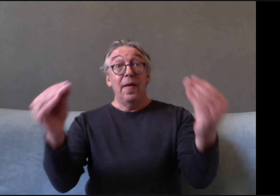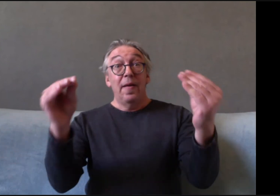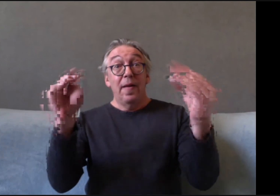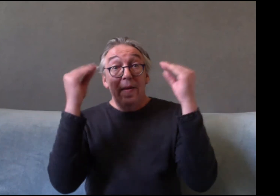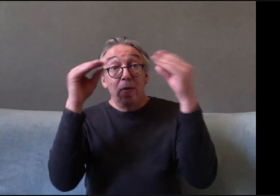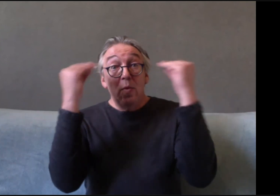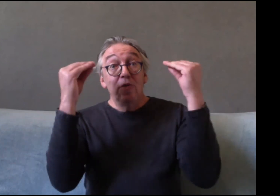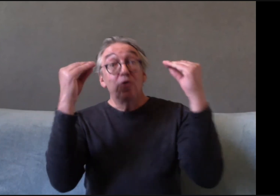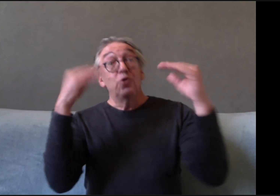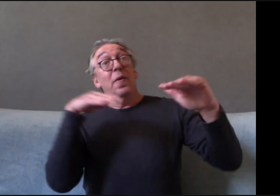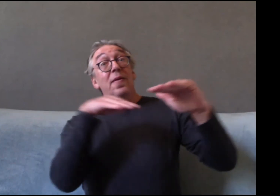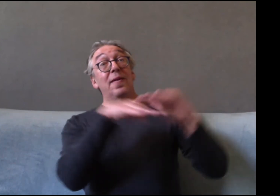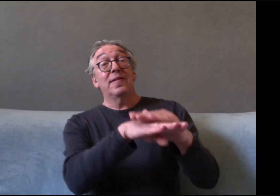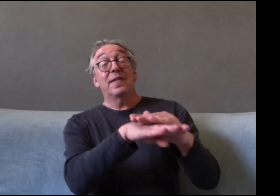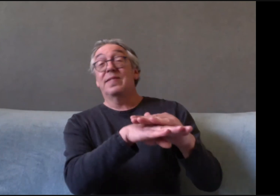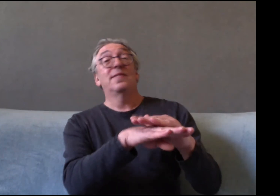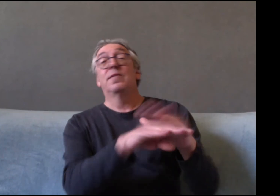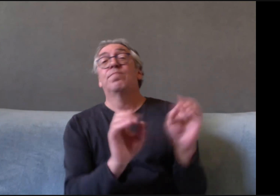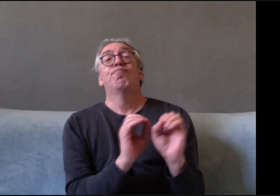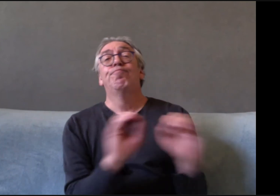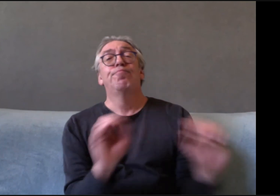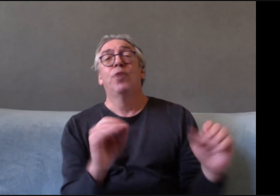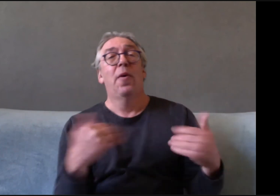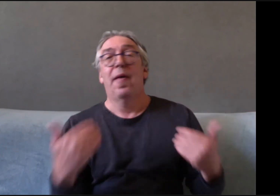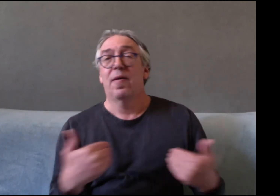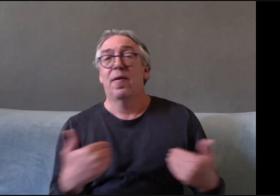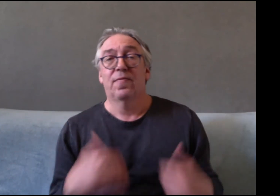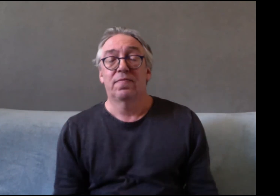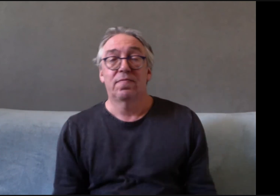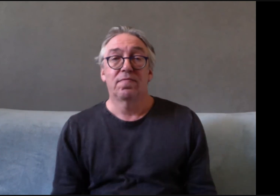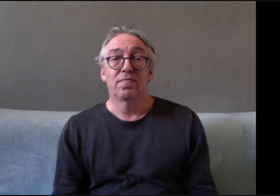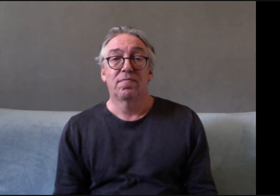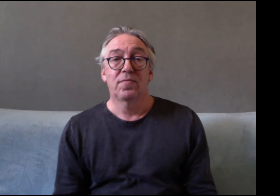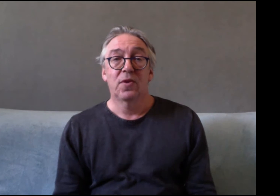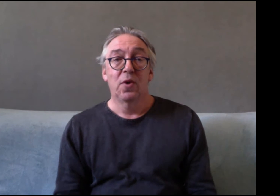from the education authorities to try to make any provision accessible